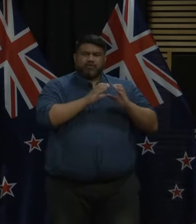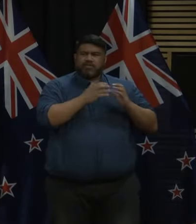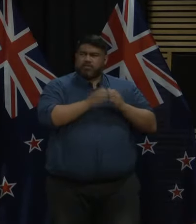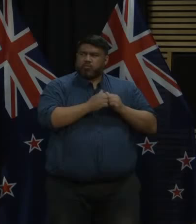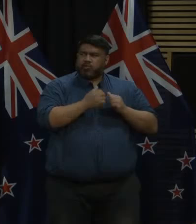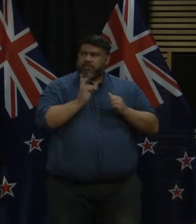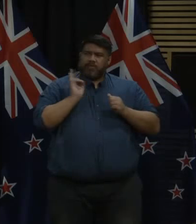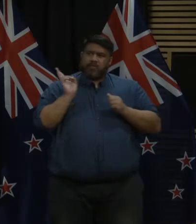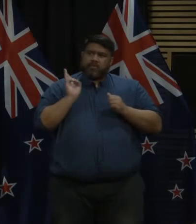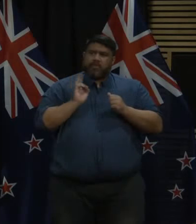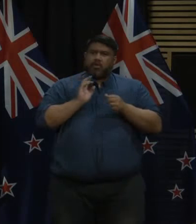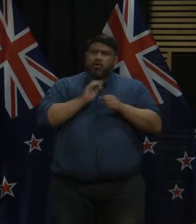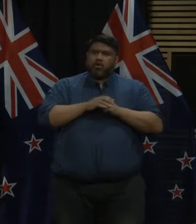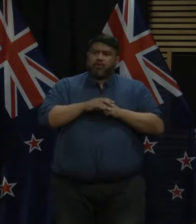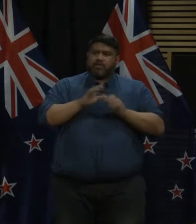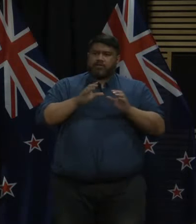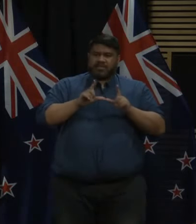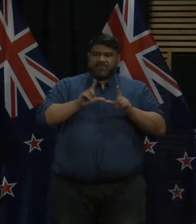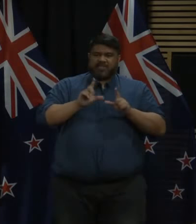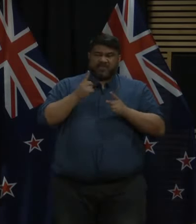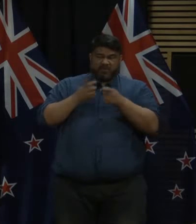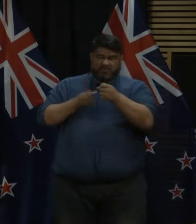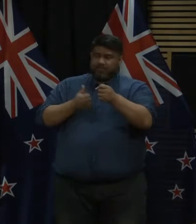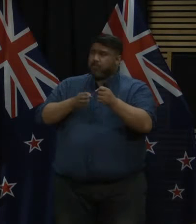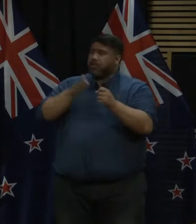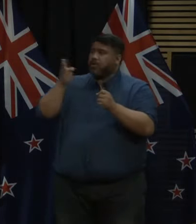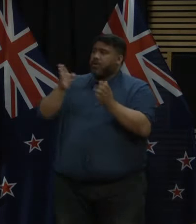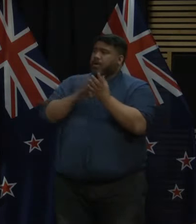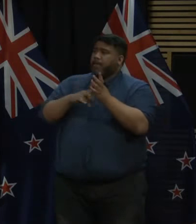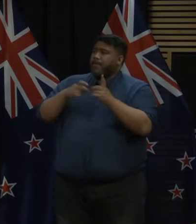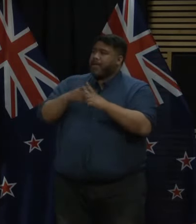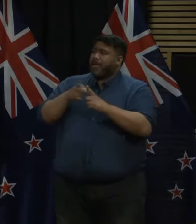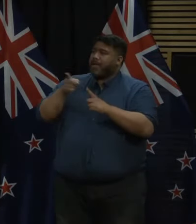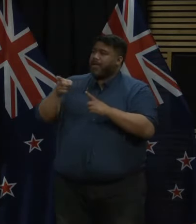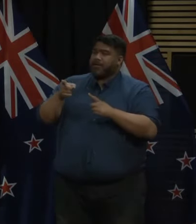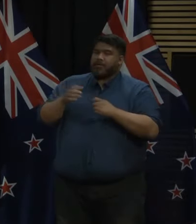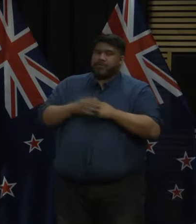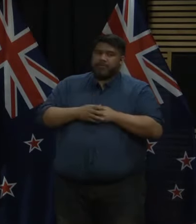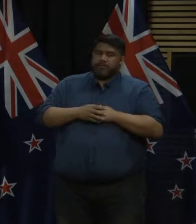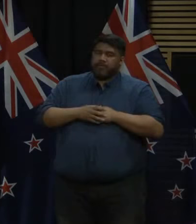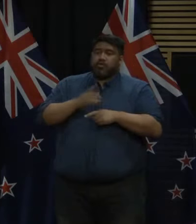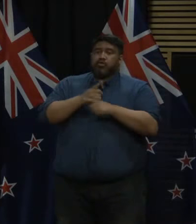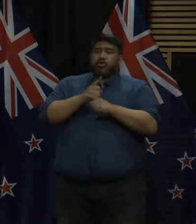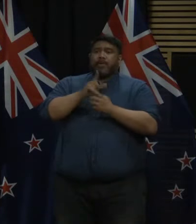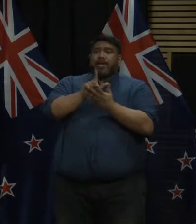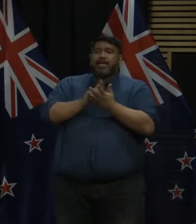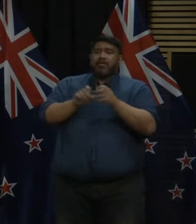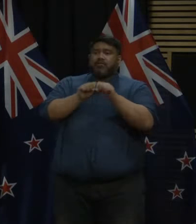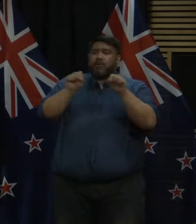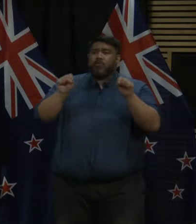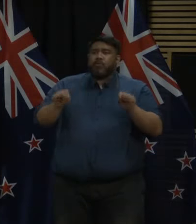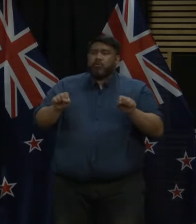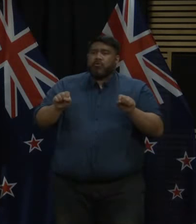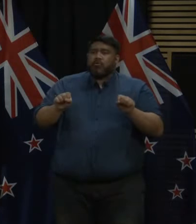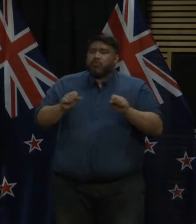Can I finish off vaccine certificate so we don't unduly